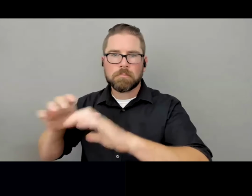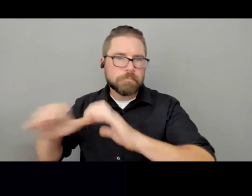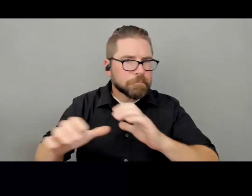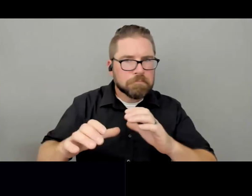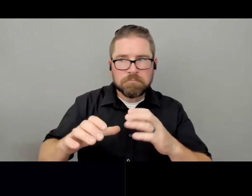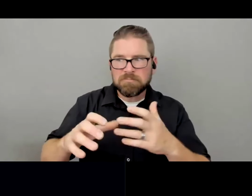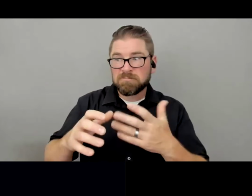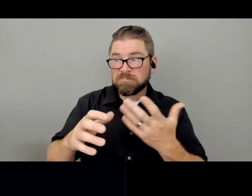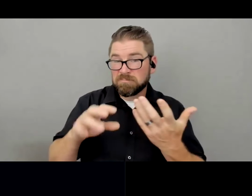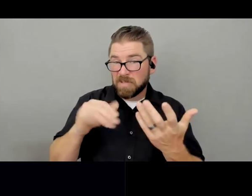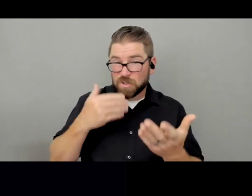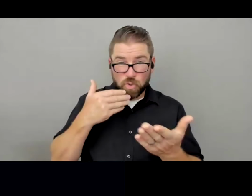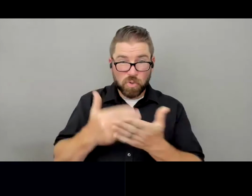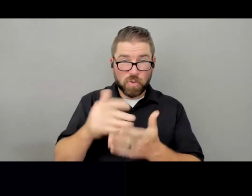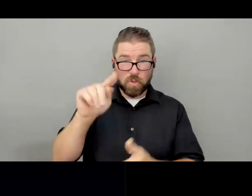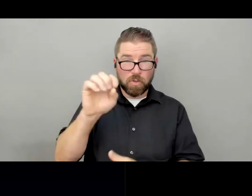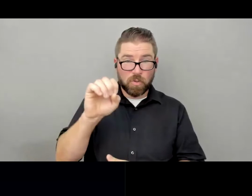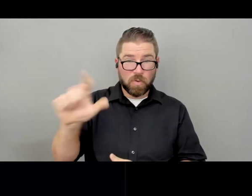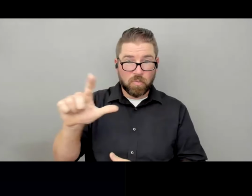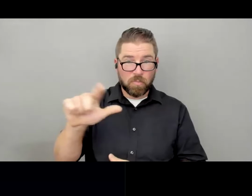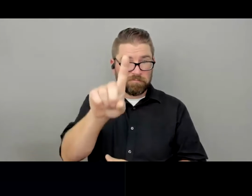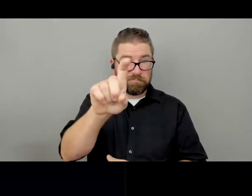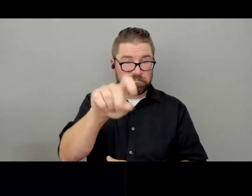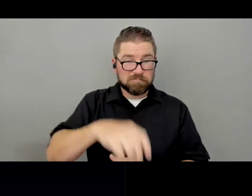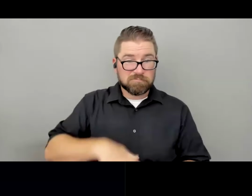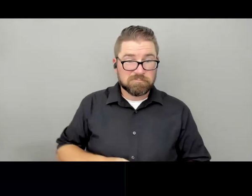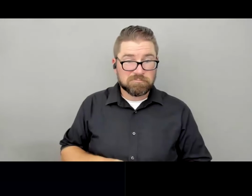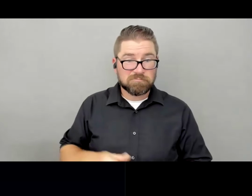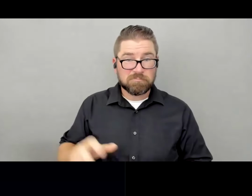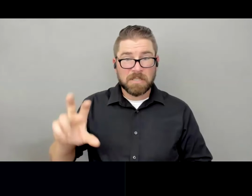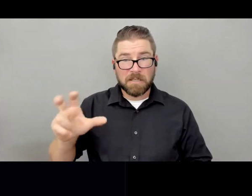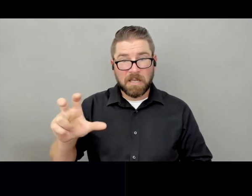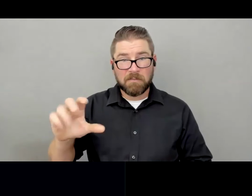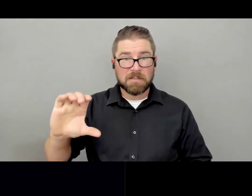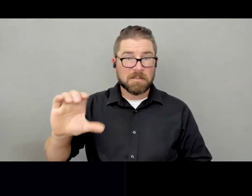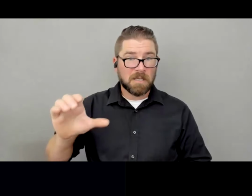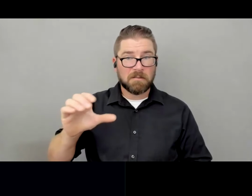for us to use to keep us on the same page. And.